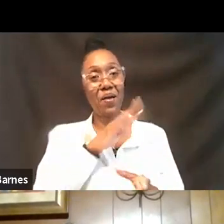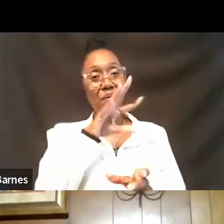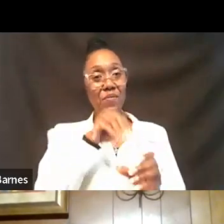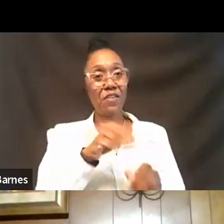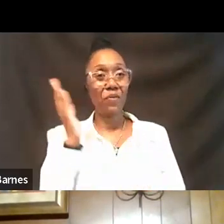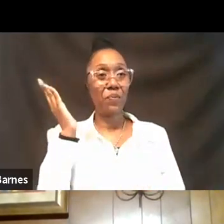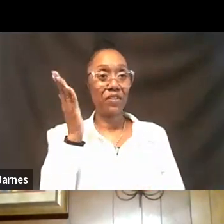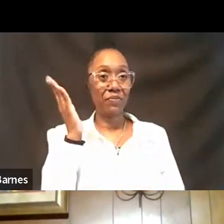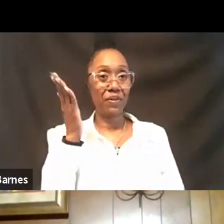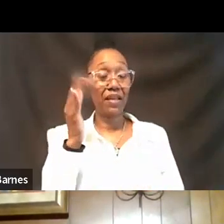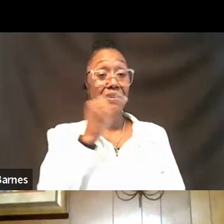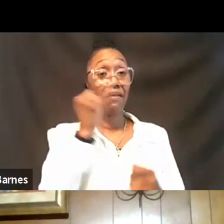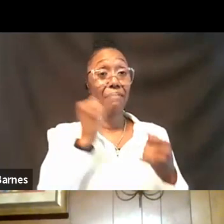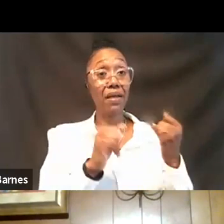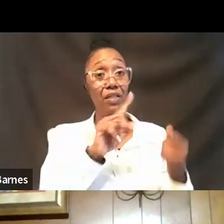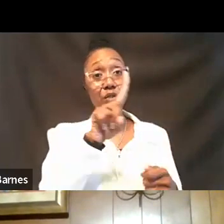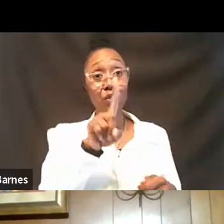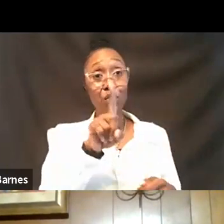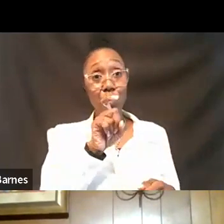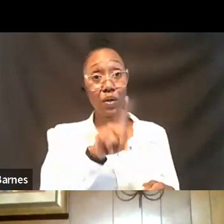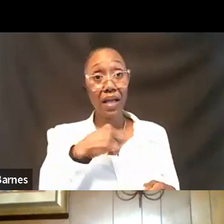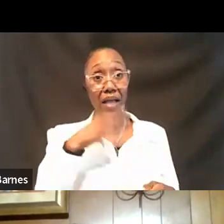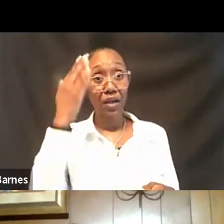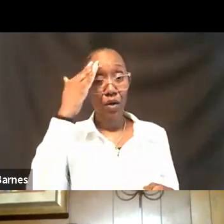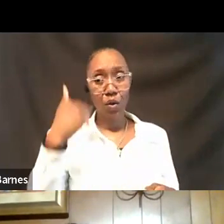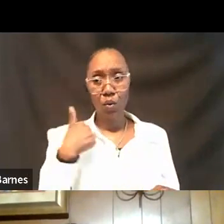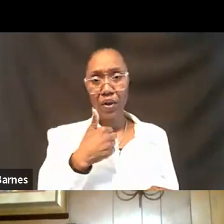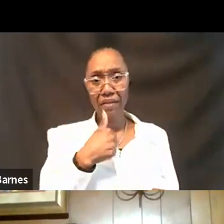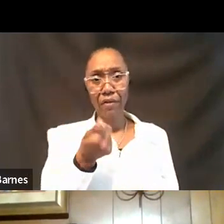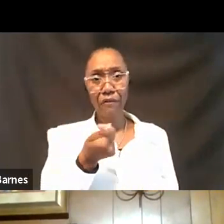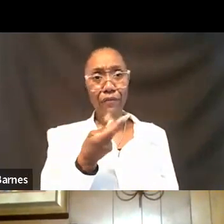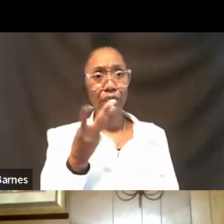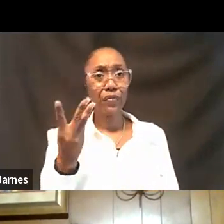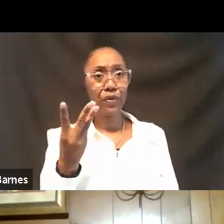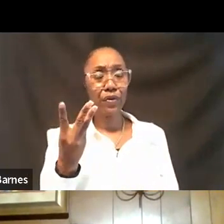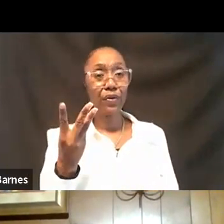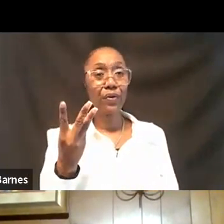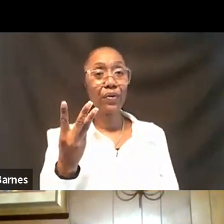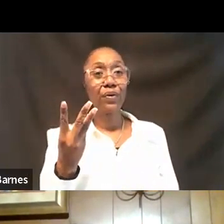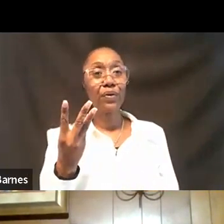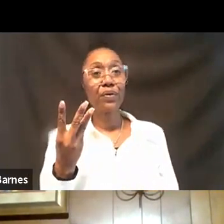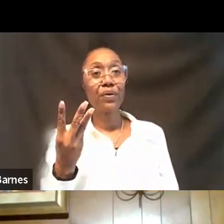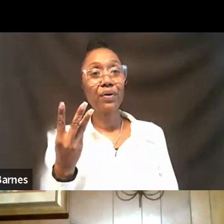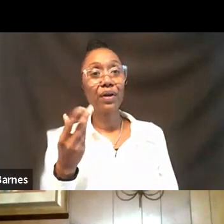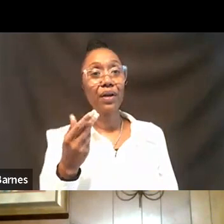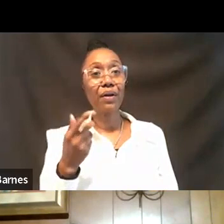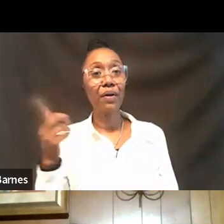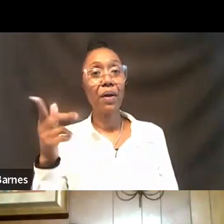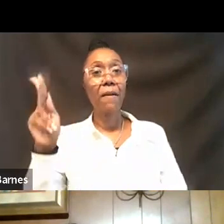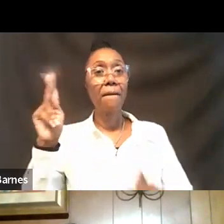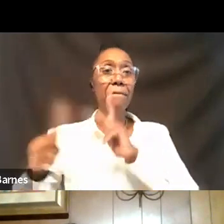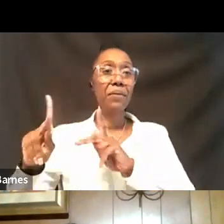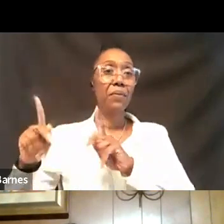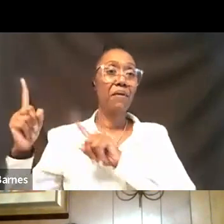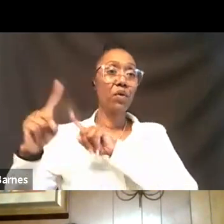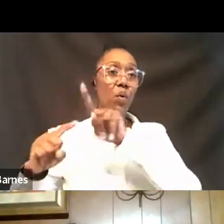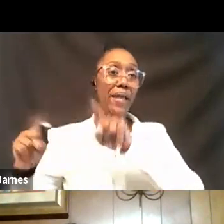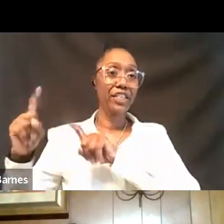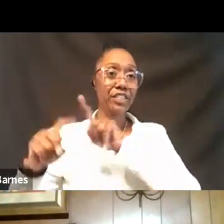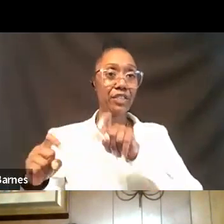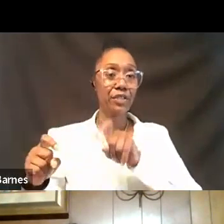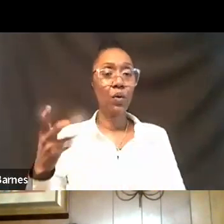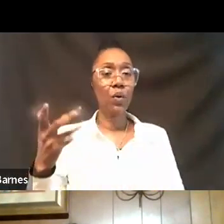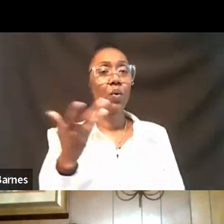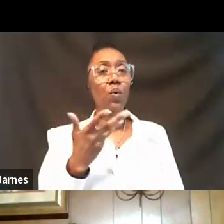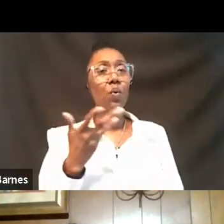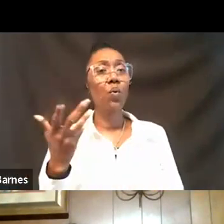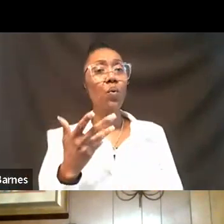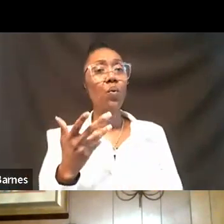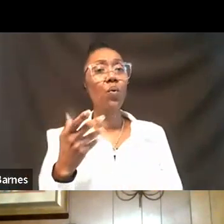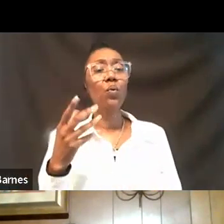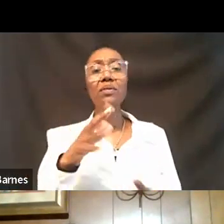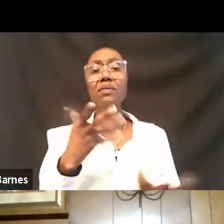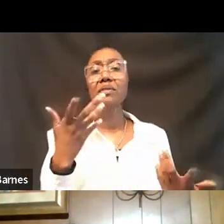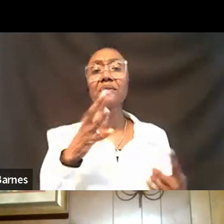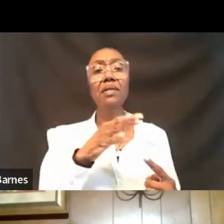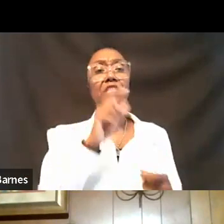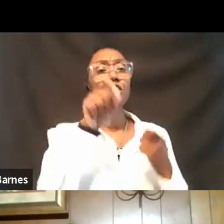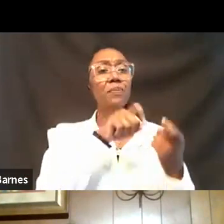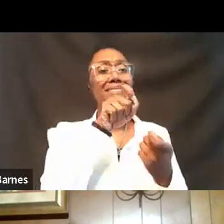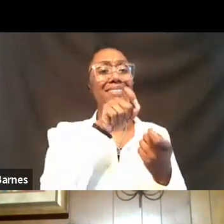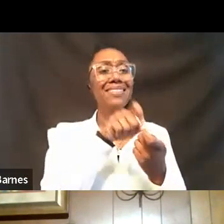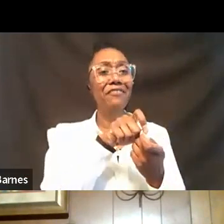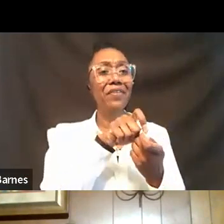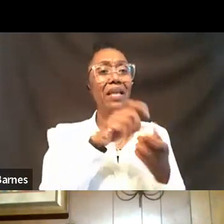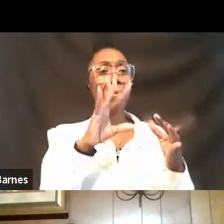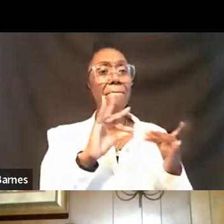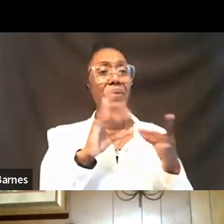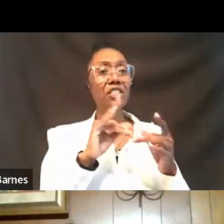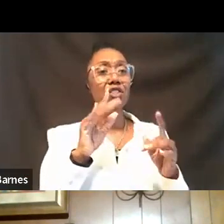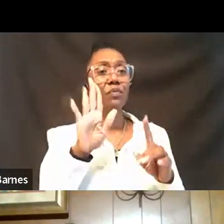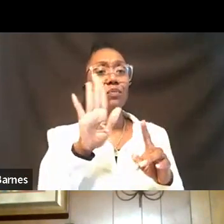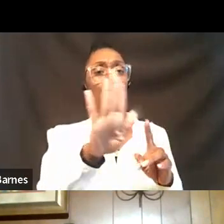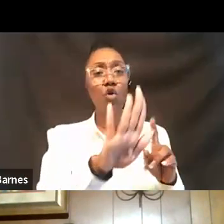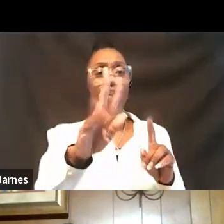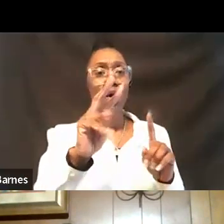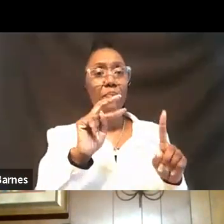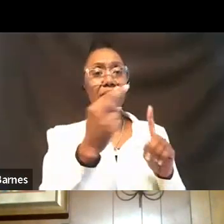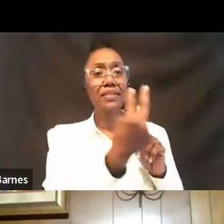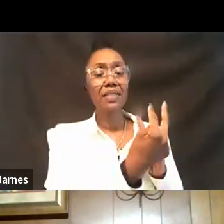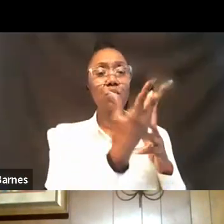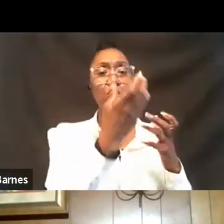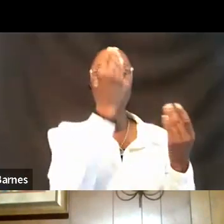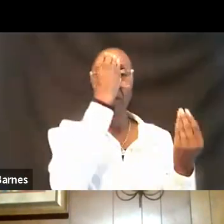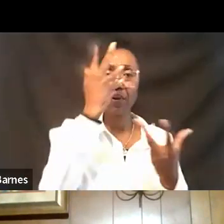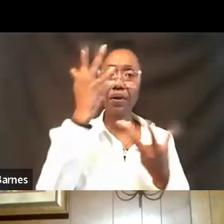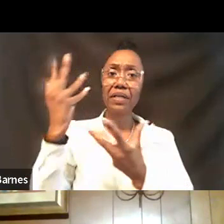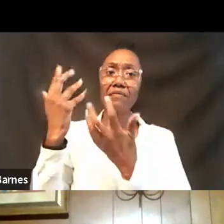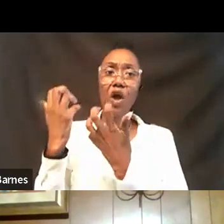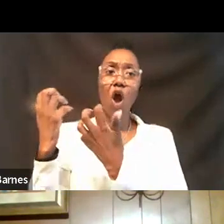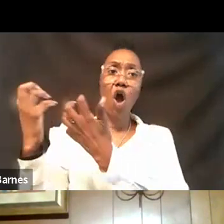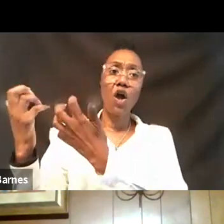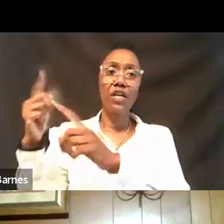The final question that I have for you all before we move on because I know we have a couple of, in a couple of audience questions is What's the what's the main message of this panel from your perspective and what do you really want to leave both this audience with and audiences that may see this in the future.